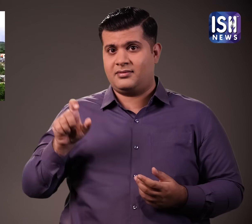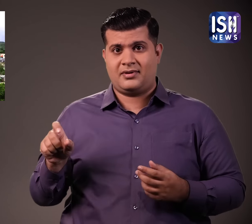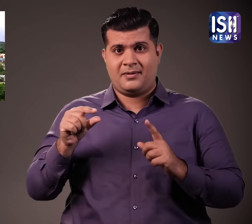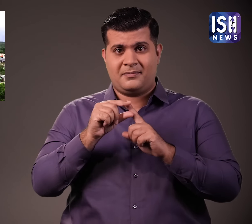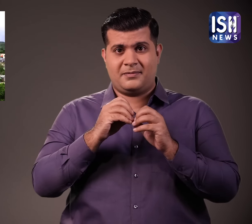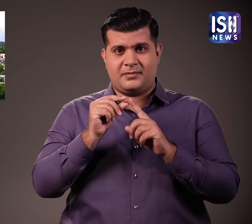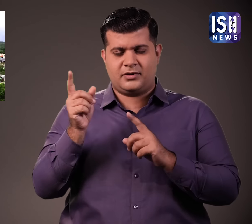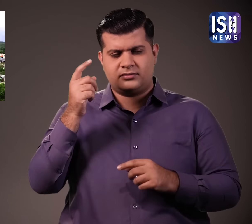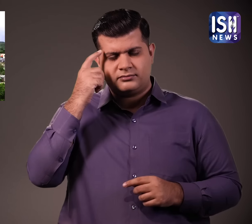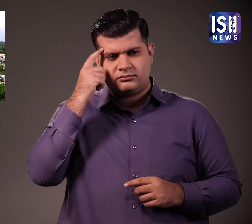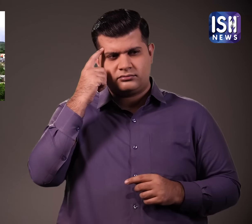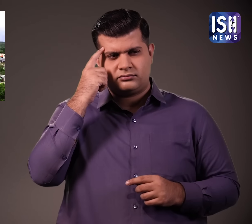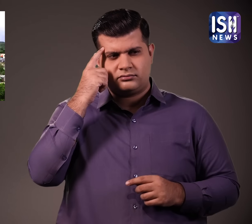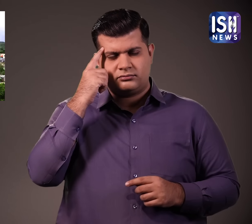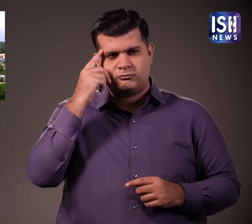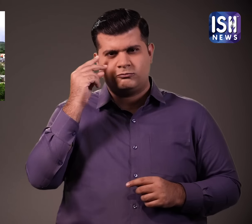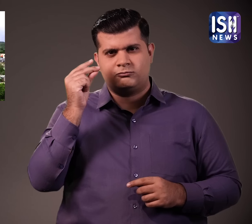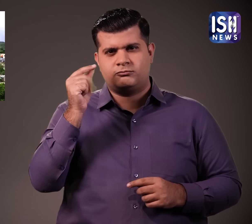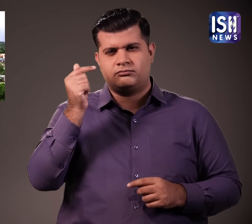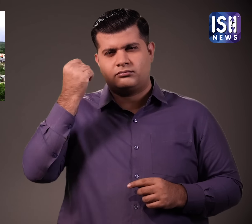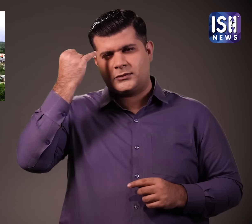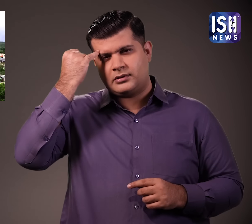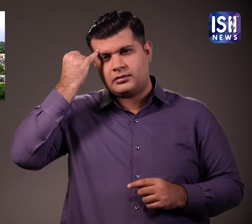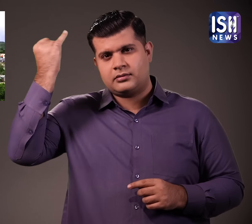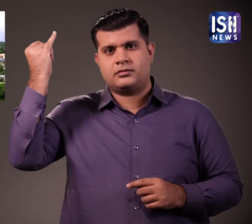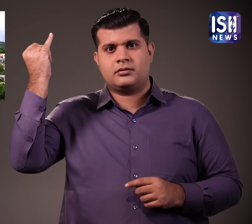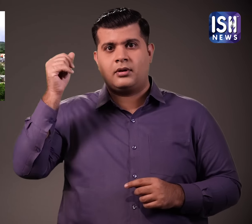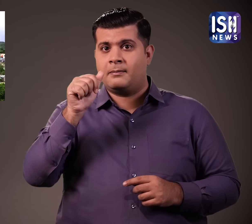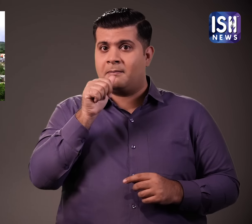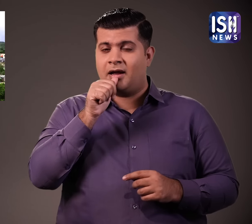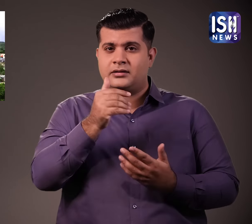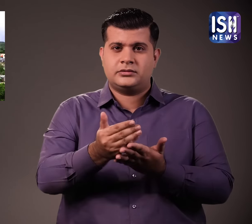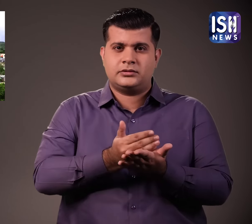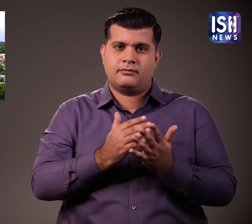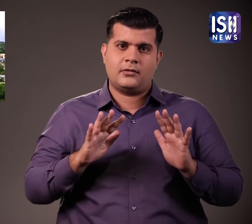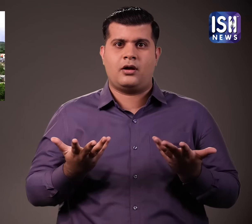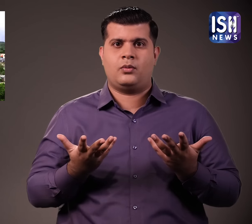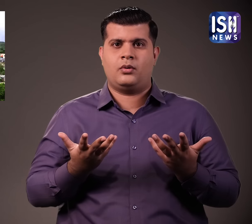He thought of a way to conserve water.